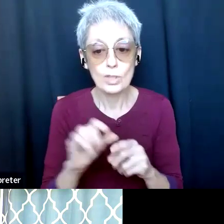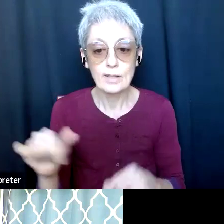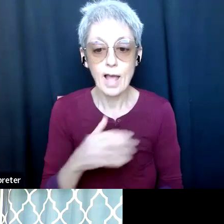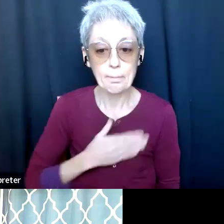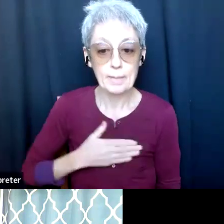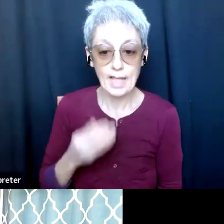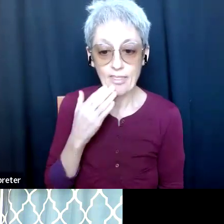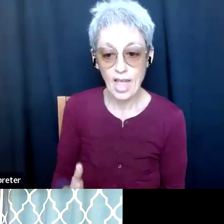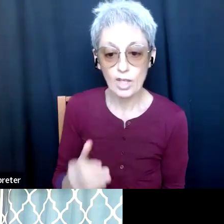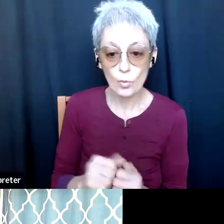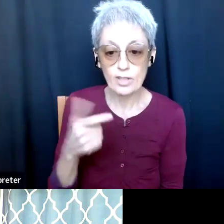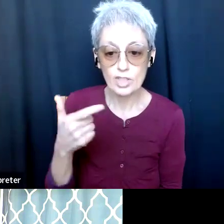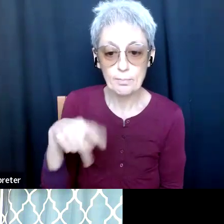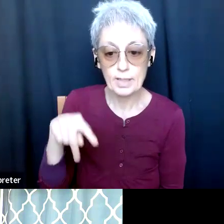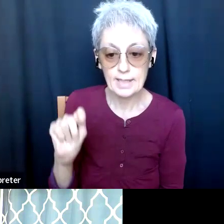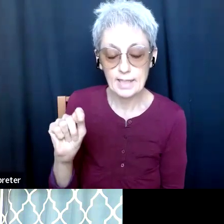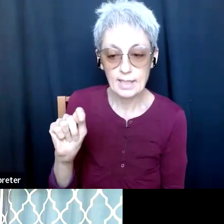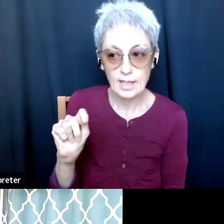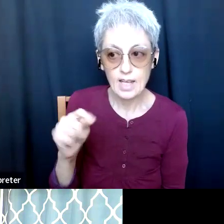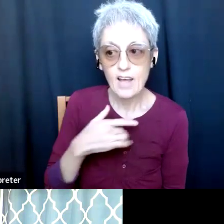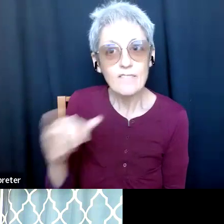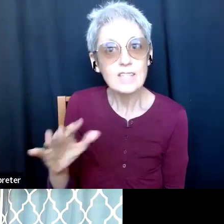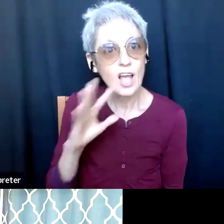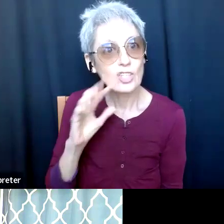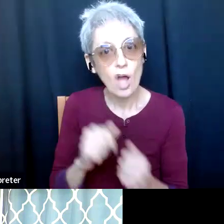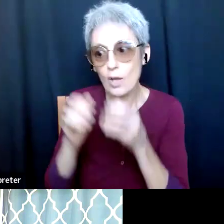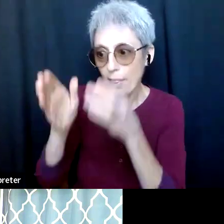And one hypothesis is that those participants who score higher